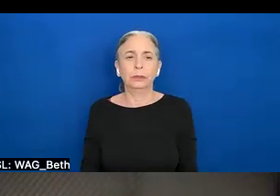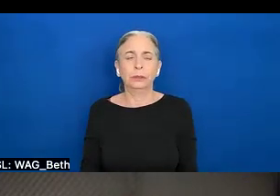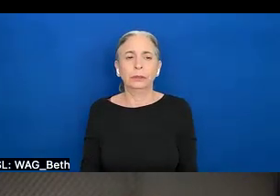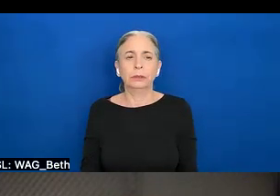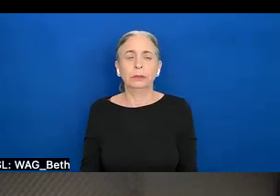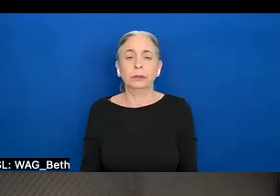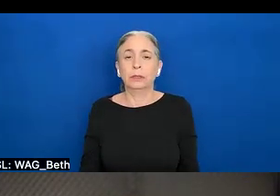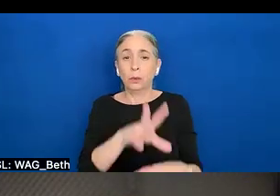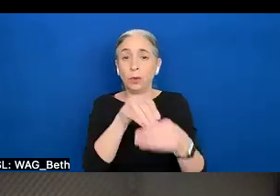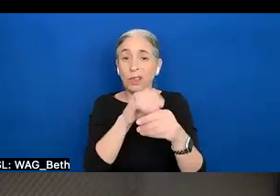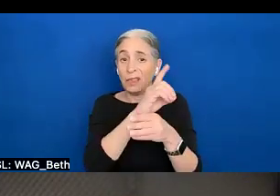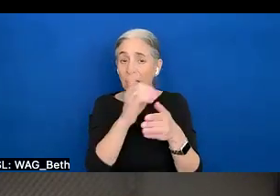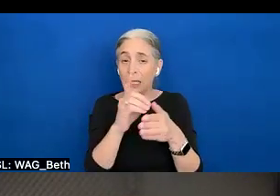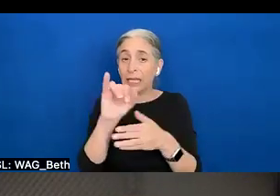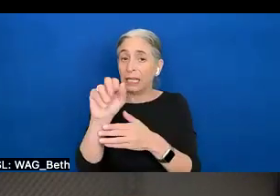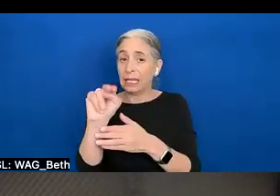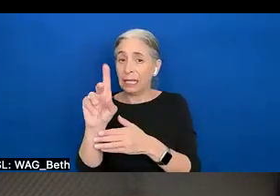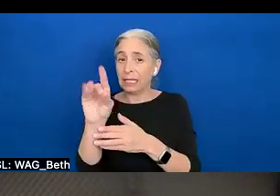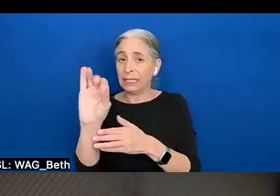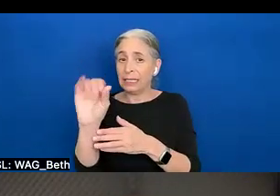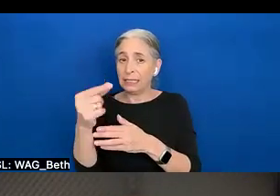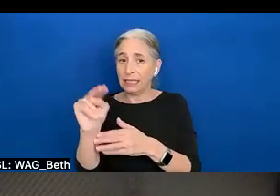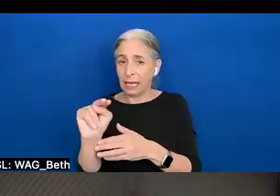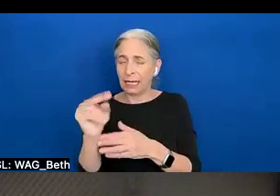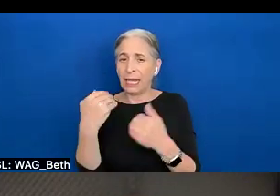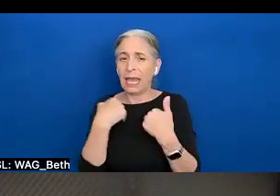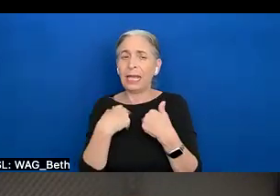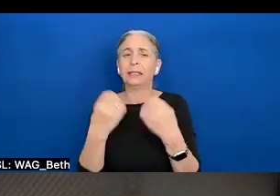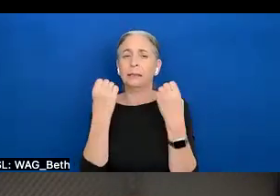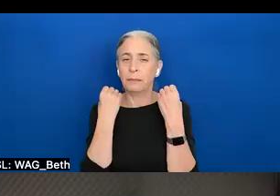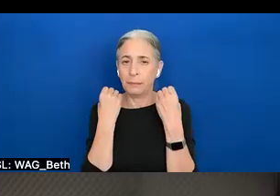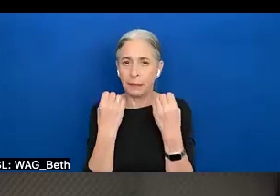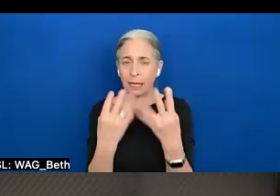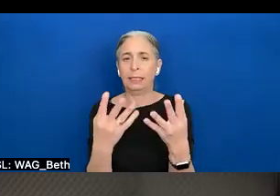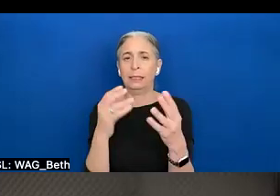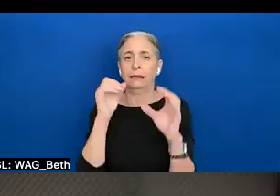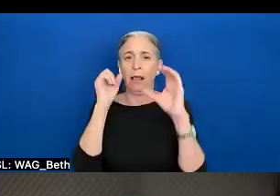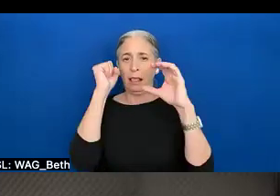In InDesign, as in many layout software, you can set